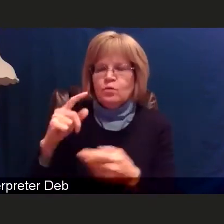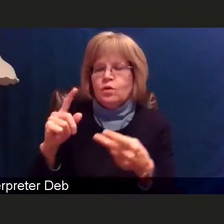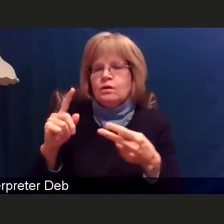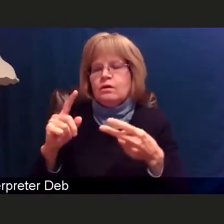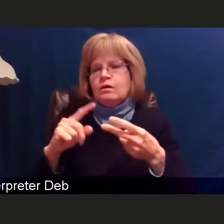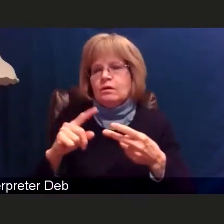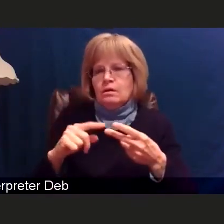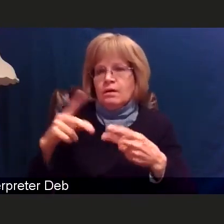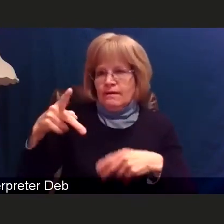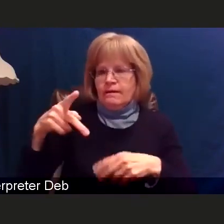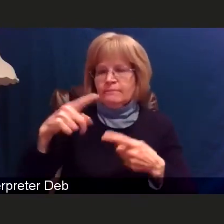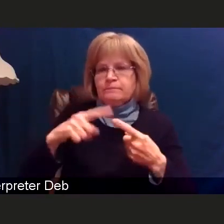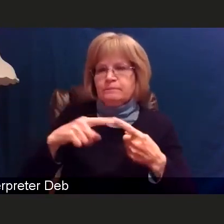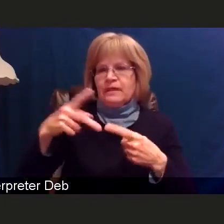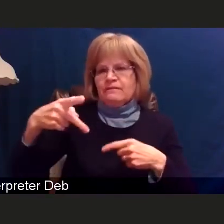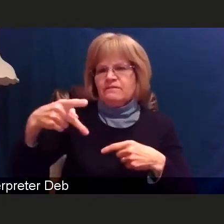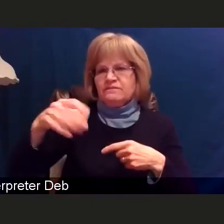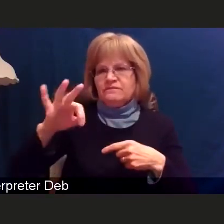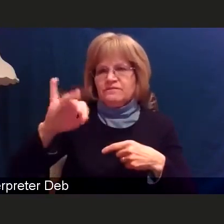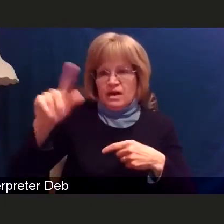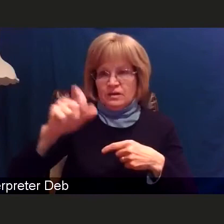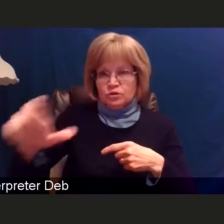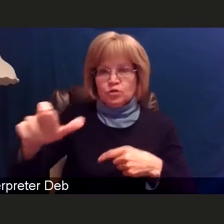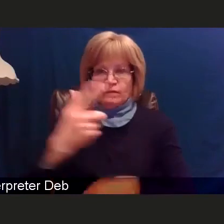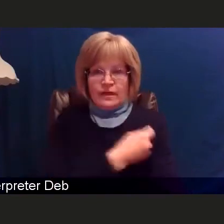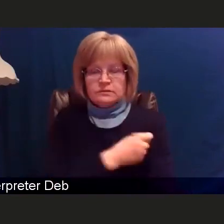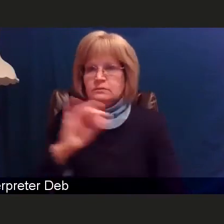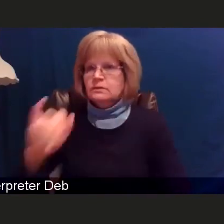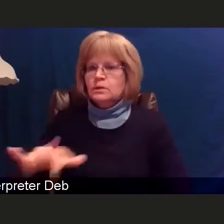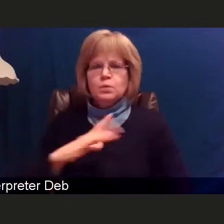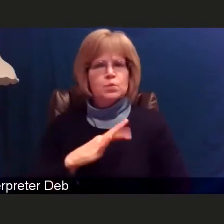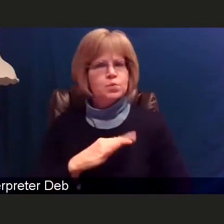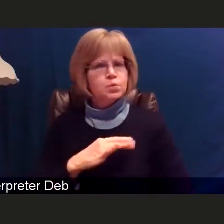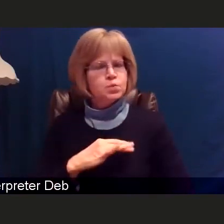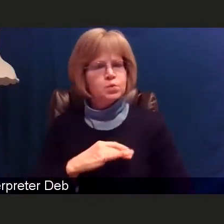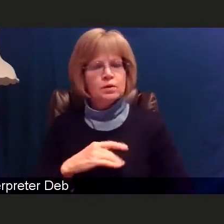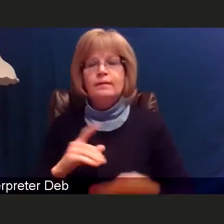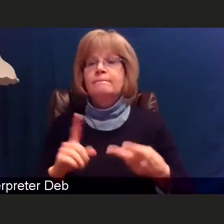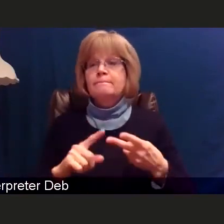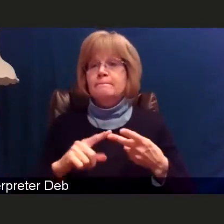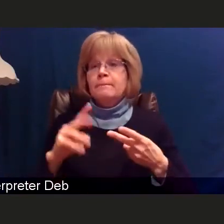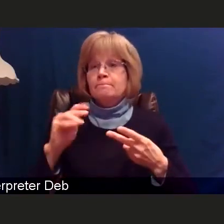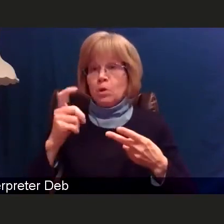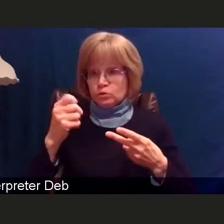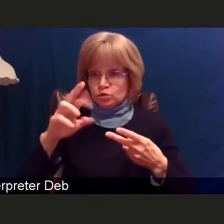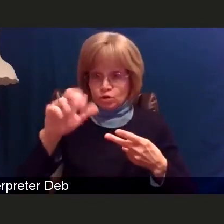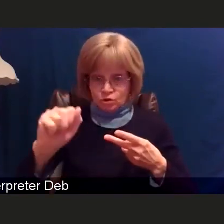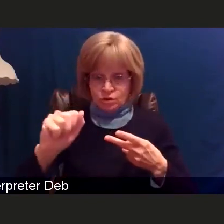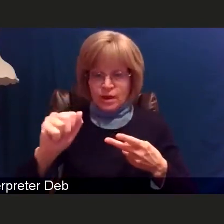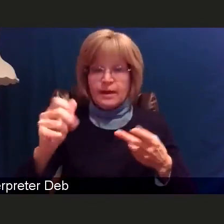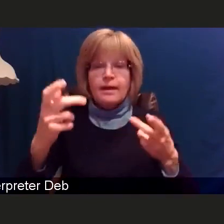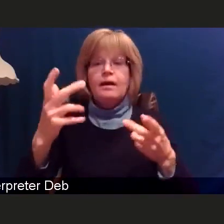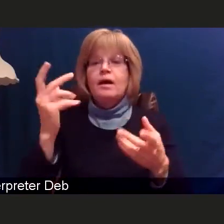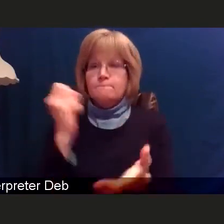I mean, that's extraordinary with the Moderna vaccine being just a couple of weeks later.